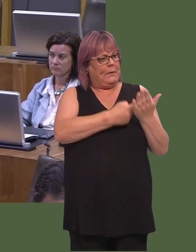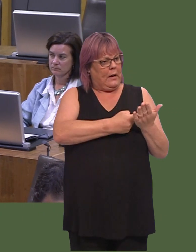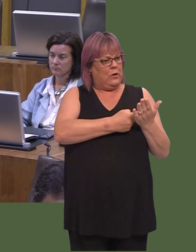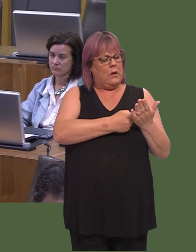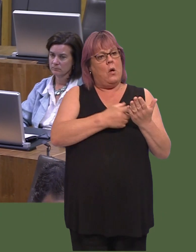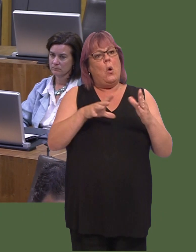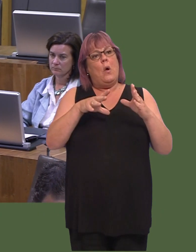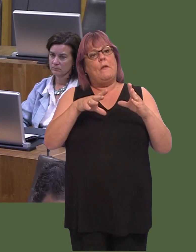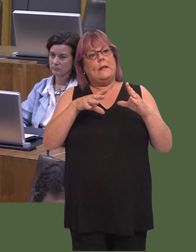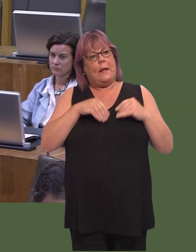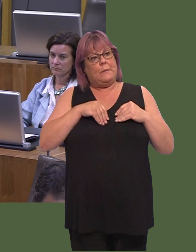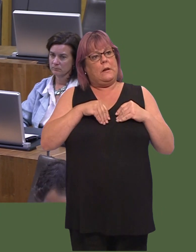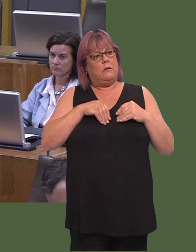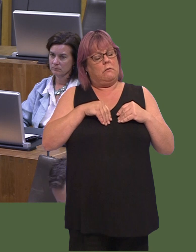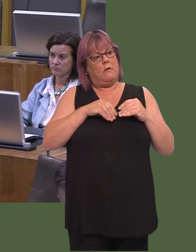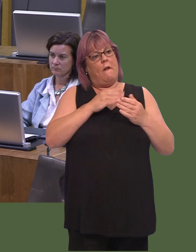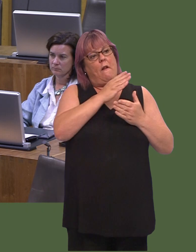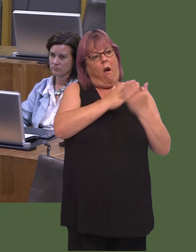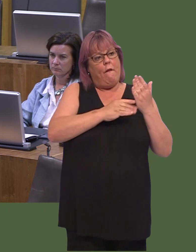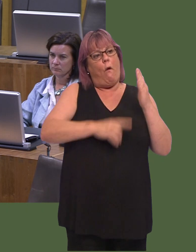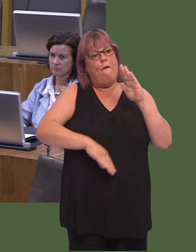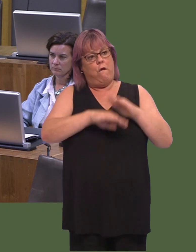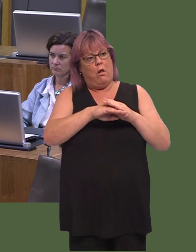We have accepted fully or in part 23 of those recommendations.